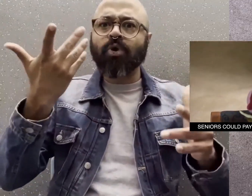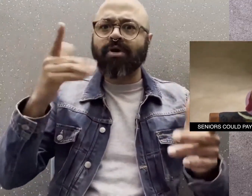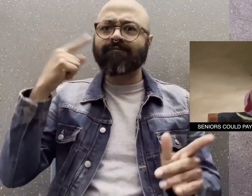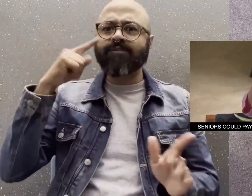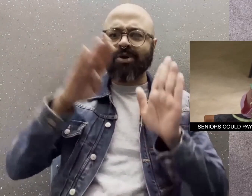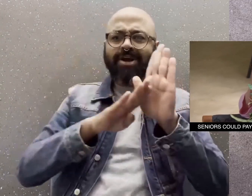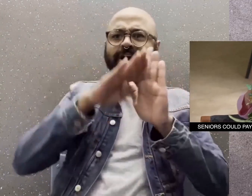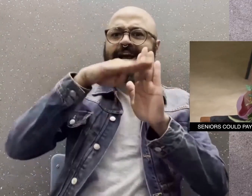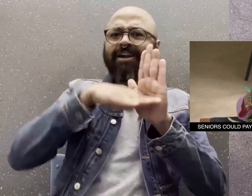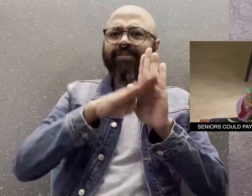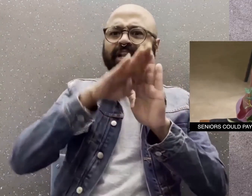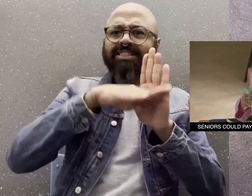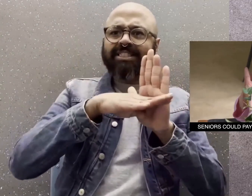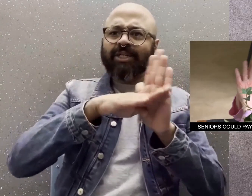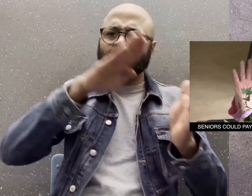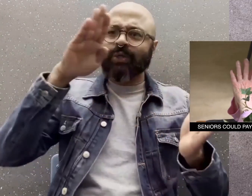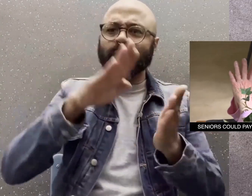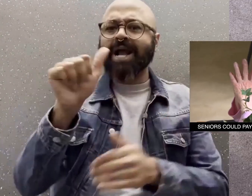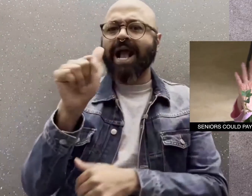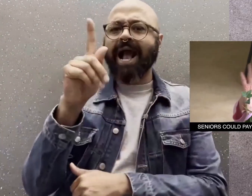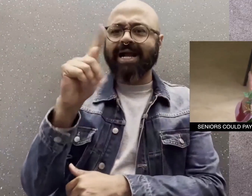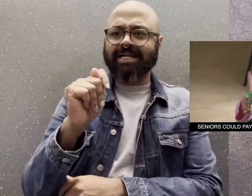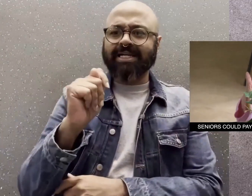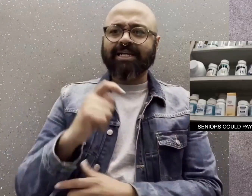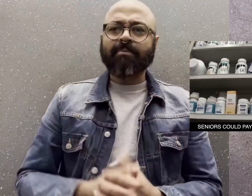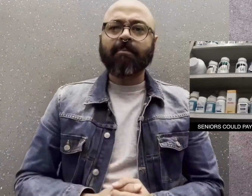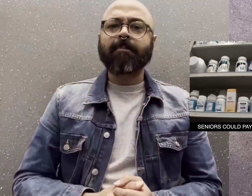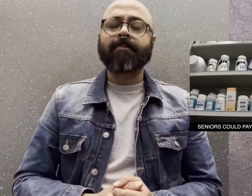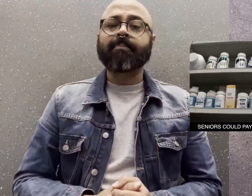This initiative is part of the inflation reduction Act.